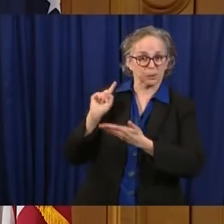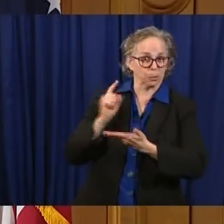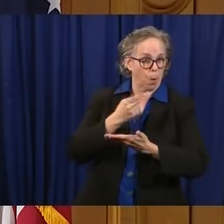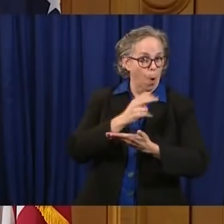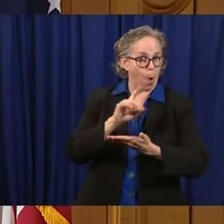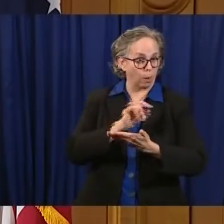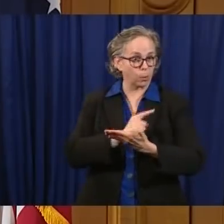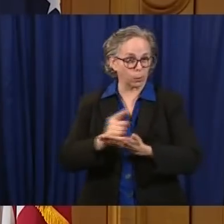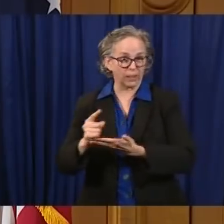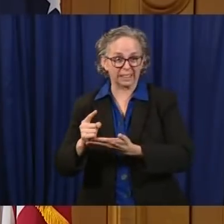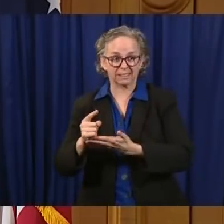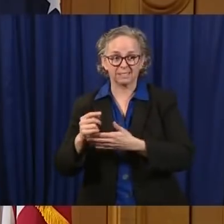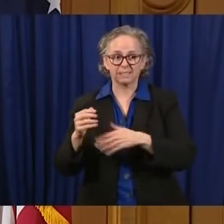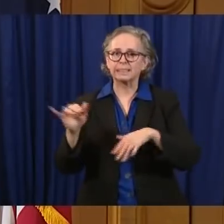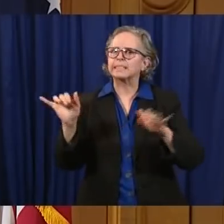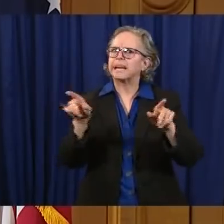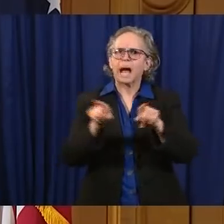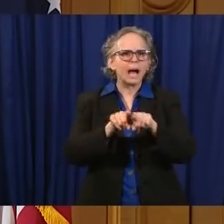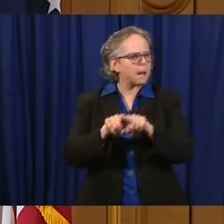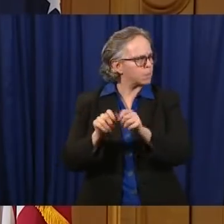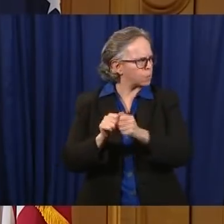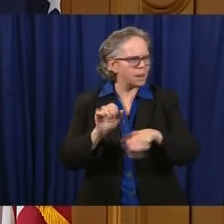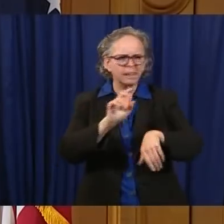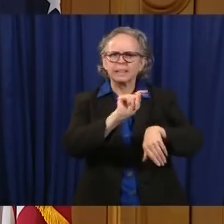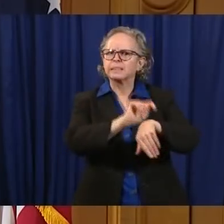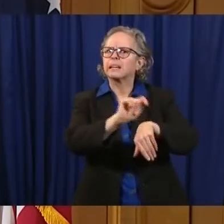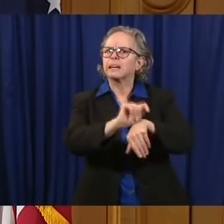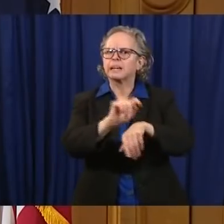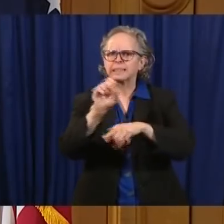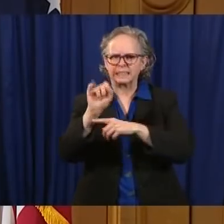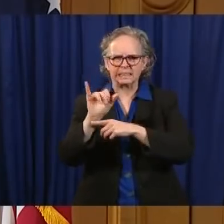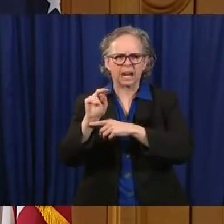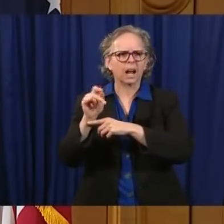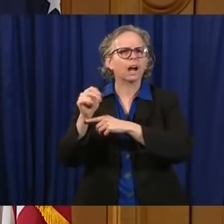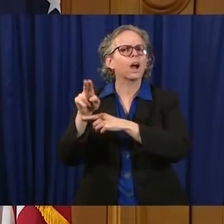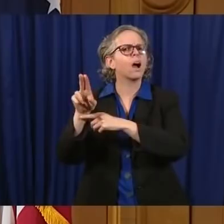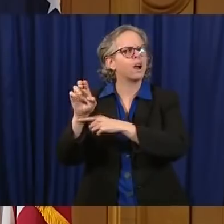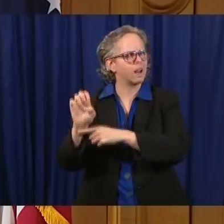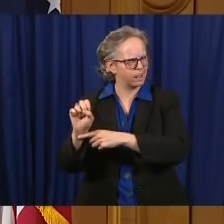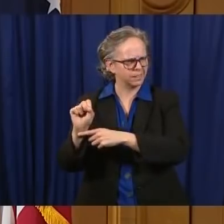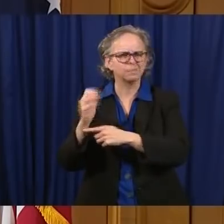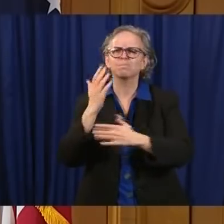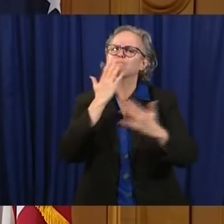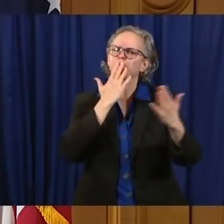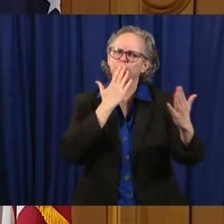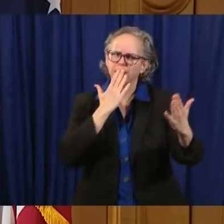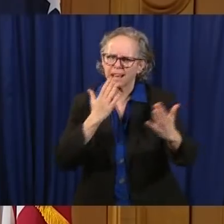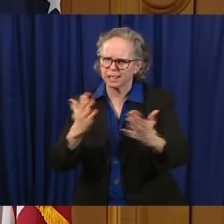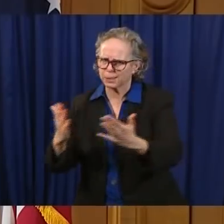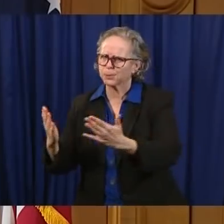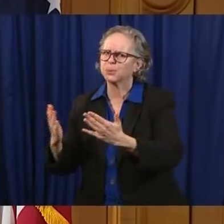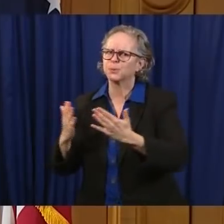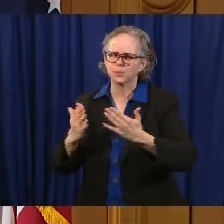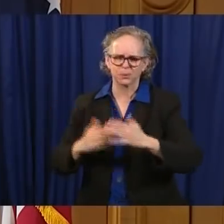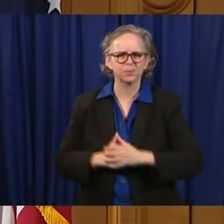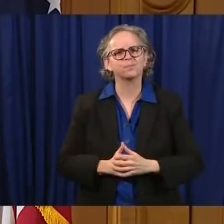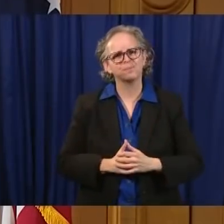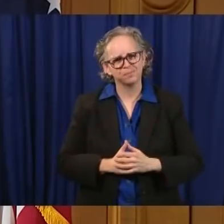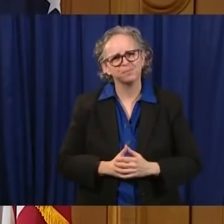REMOTE SERVICES YESTERDAY, AND THROUGH HOLY WEEK, SYNAGOGUES, WHO DID THE SAME THING, WE